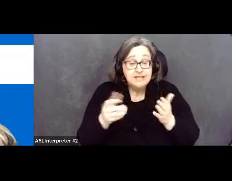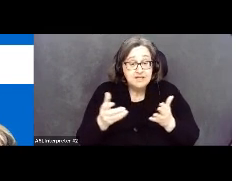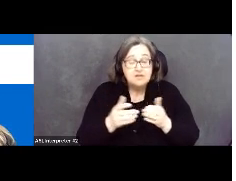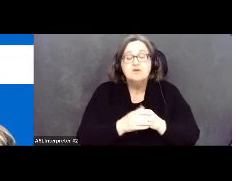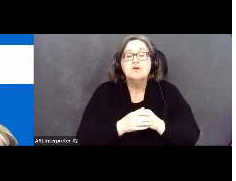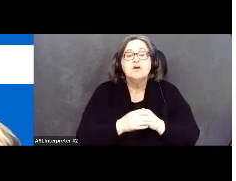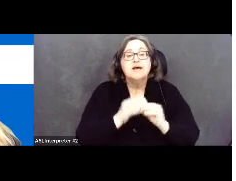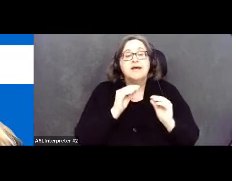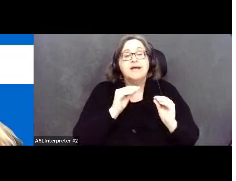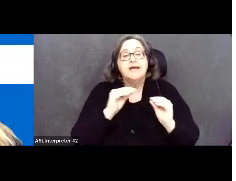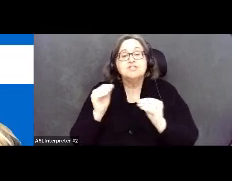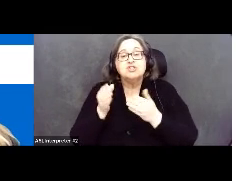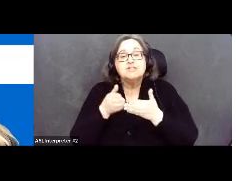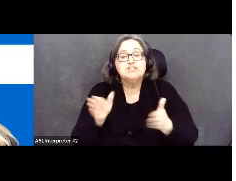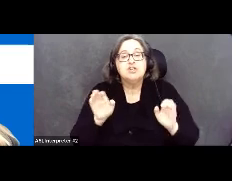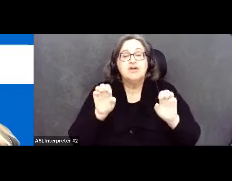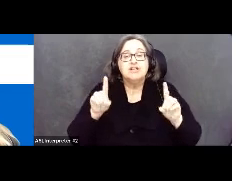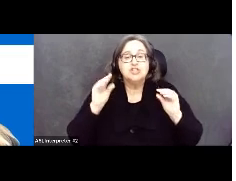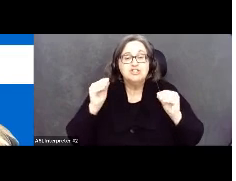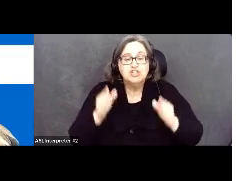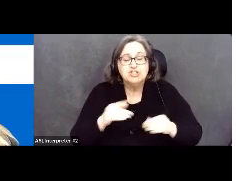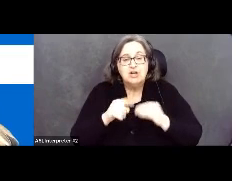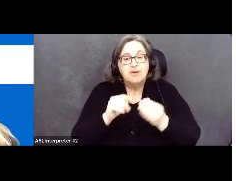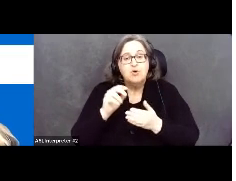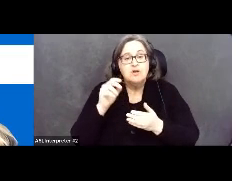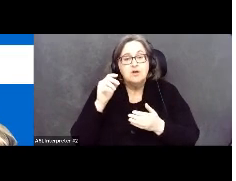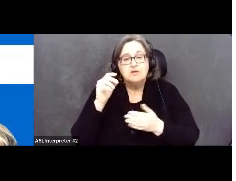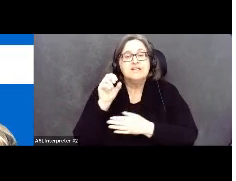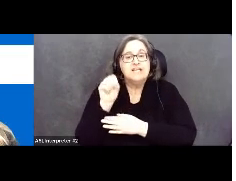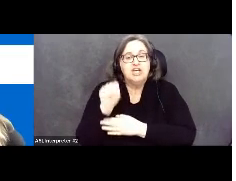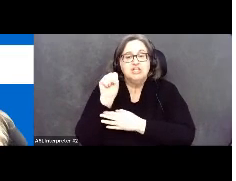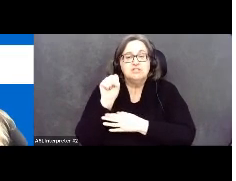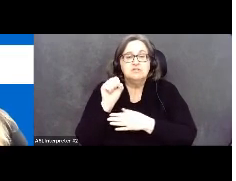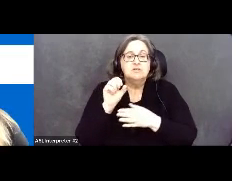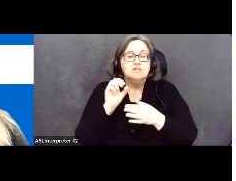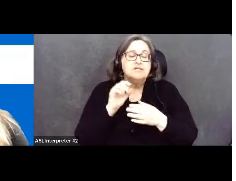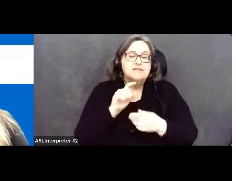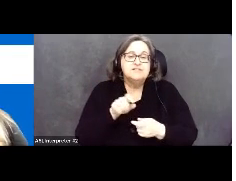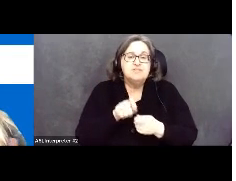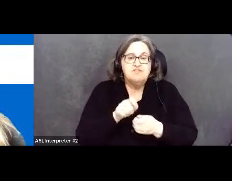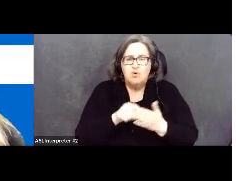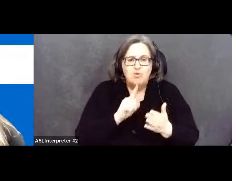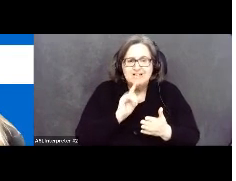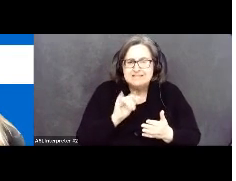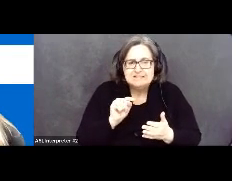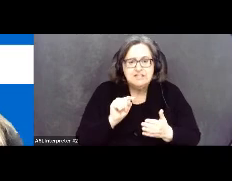the general education teachers about concussion. Specifically, what is it? How do you make short